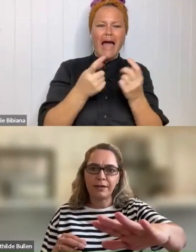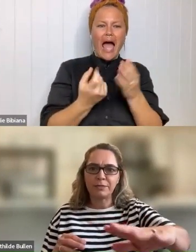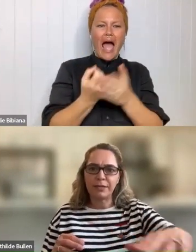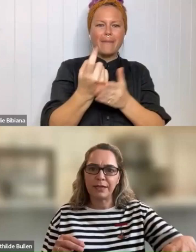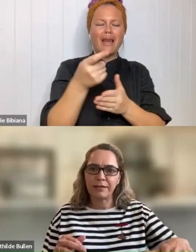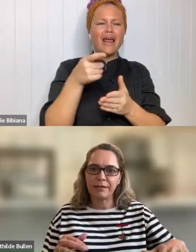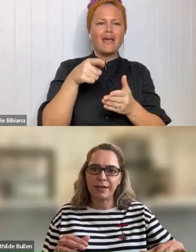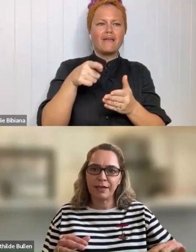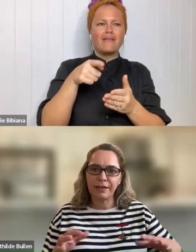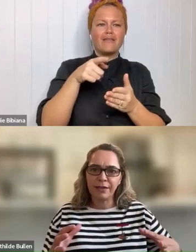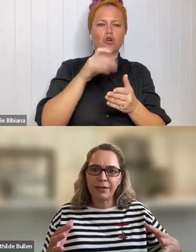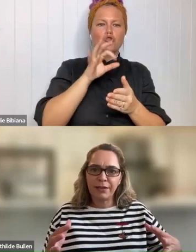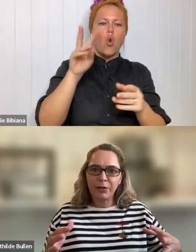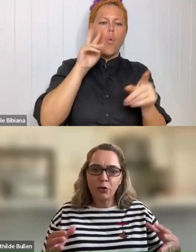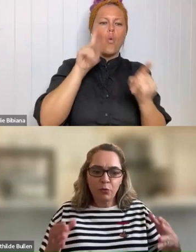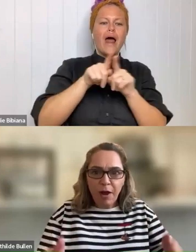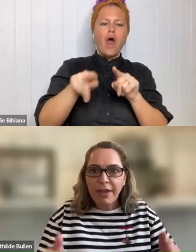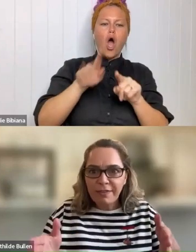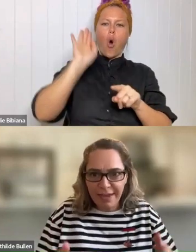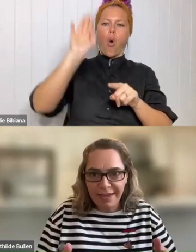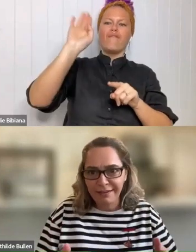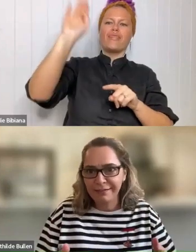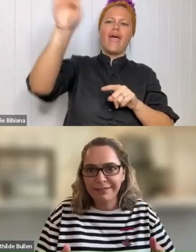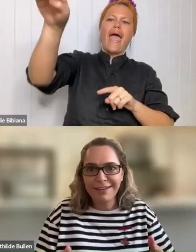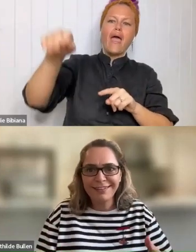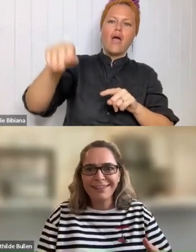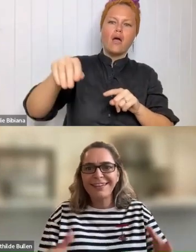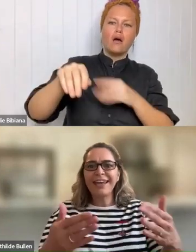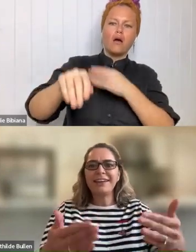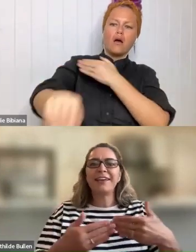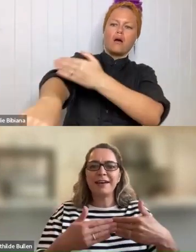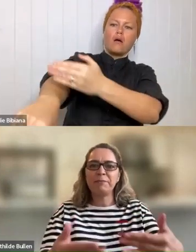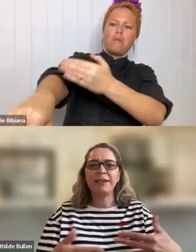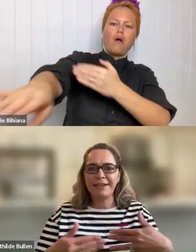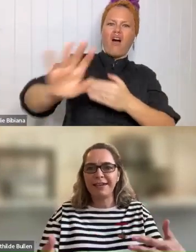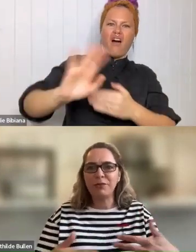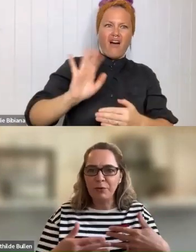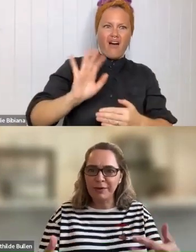arm's length there. You're right there. And it can't be ignored